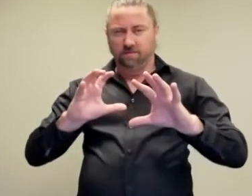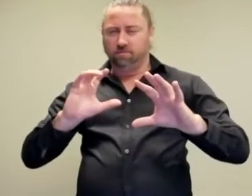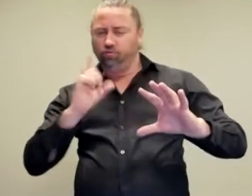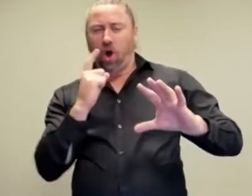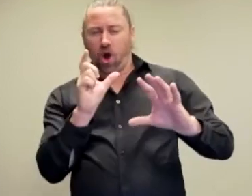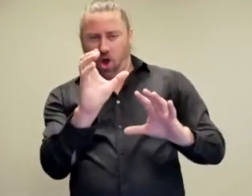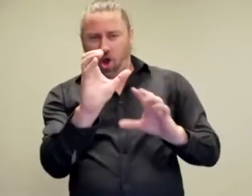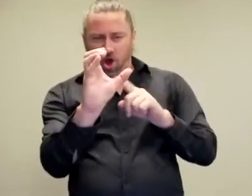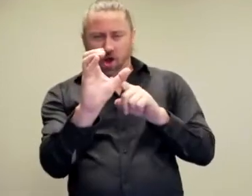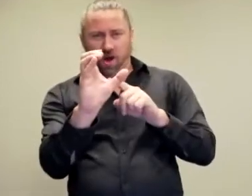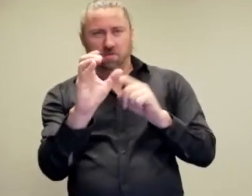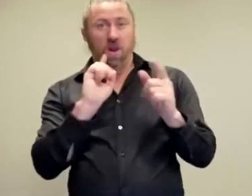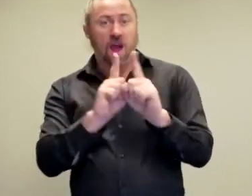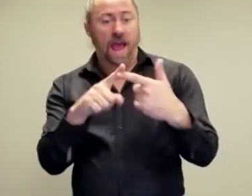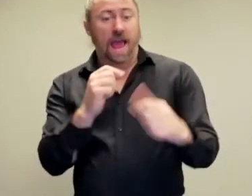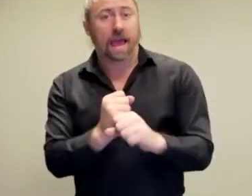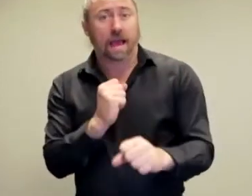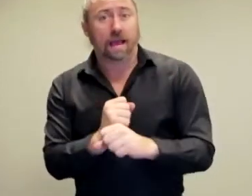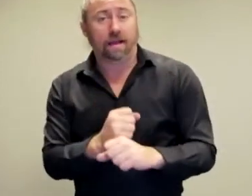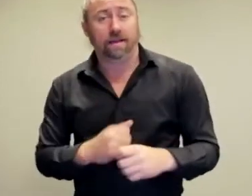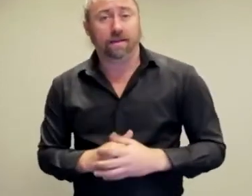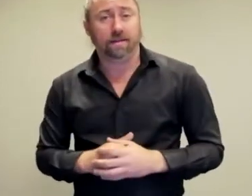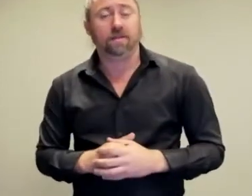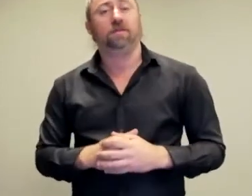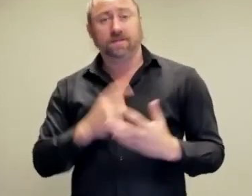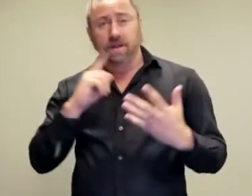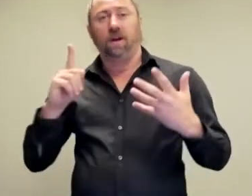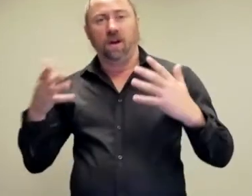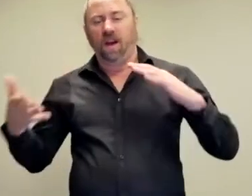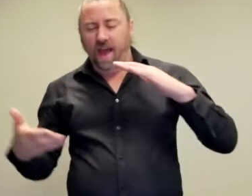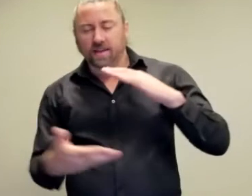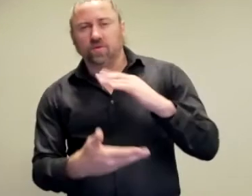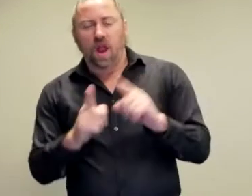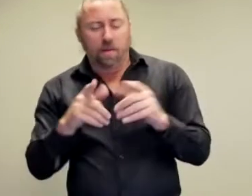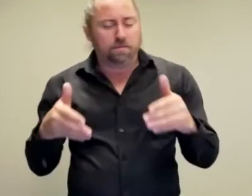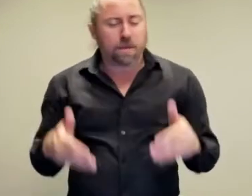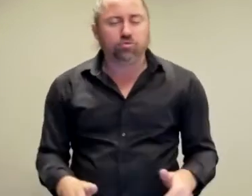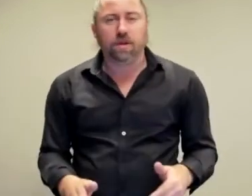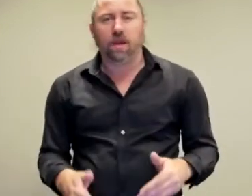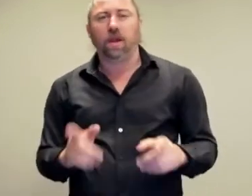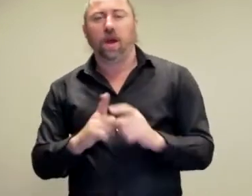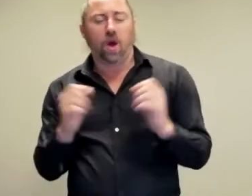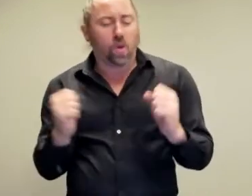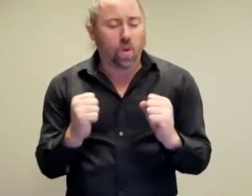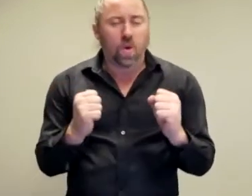In Dreams, dark spaces are the underground world of burial symbolized by the cold dark of the tomb.